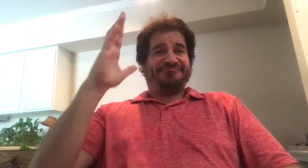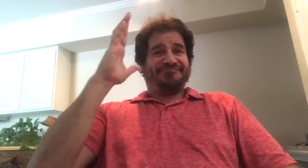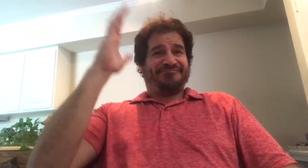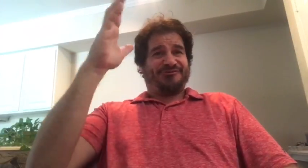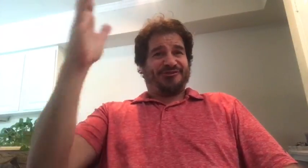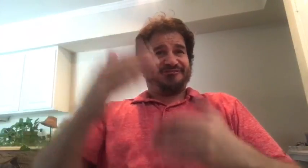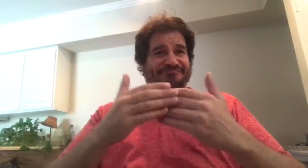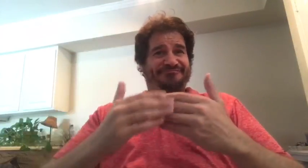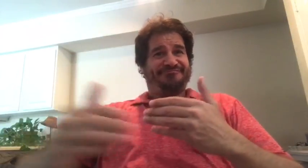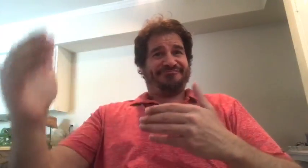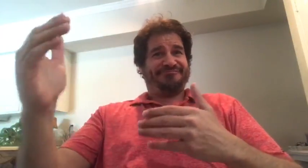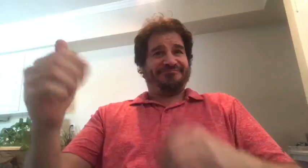in his future endeavors.